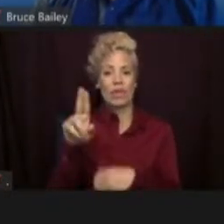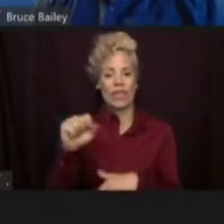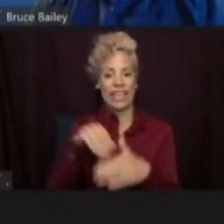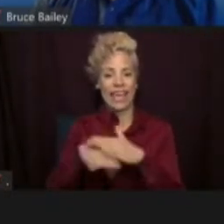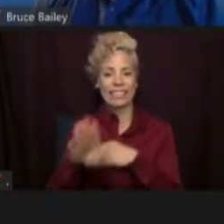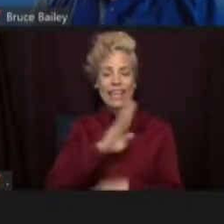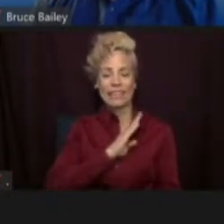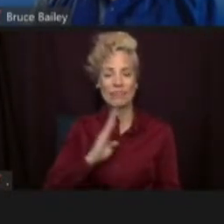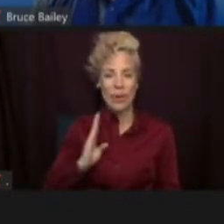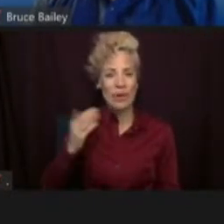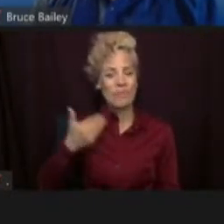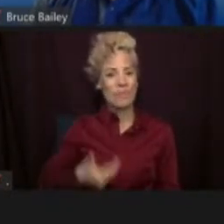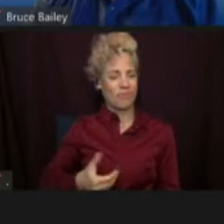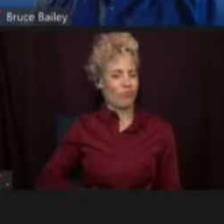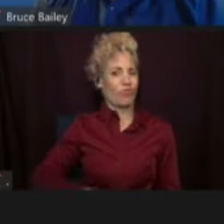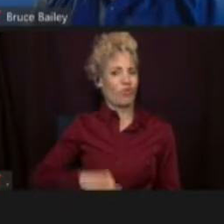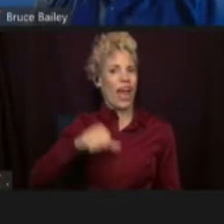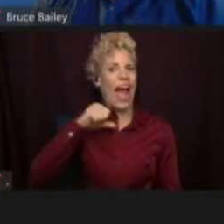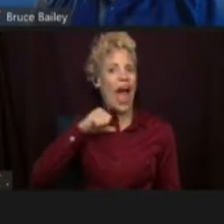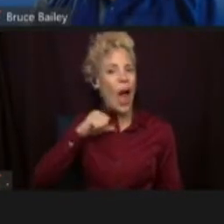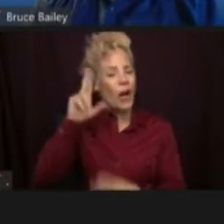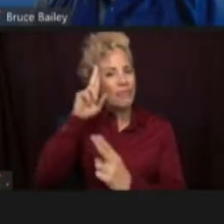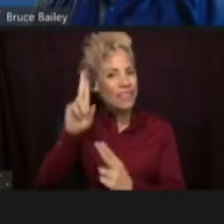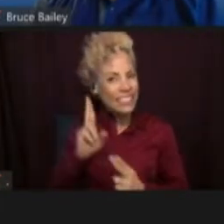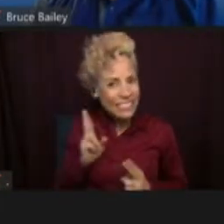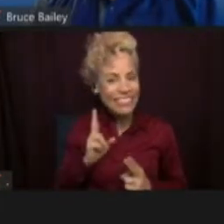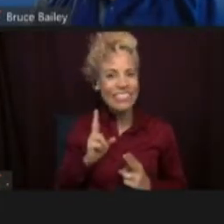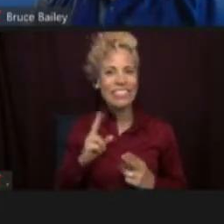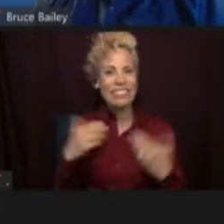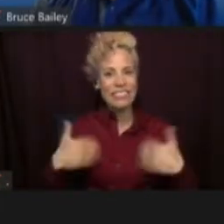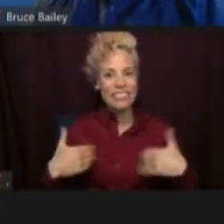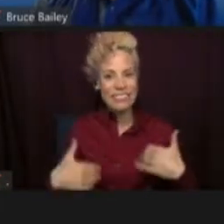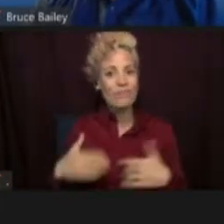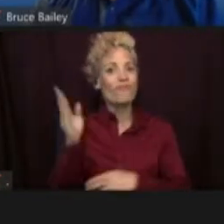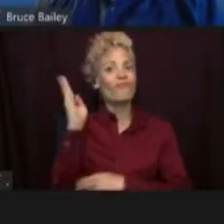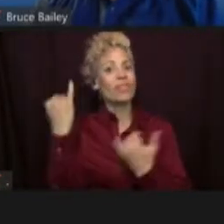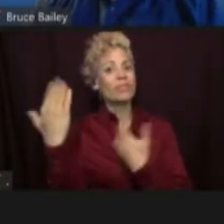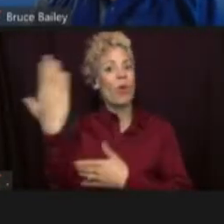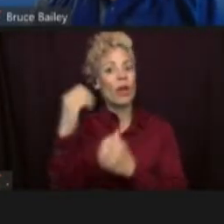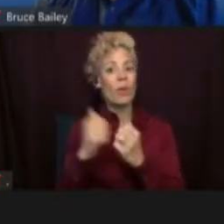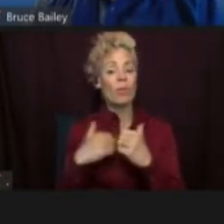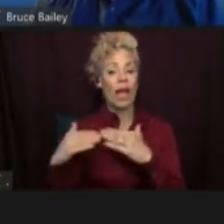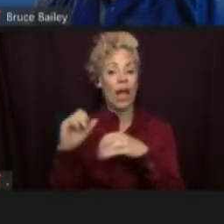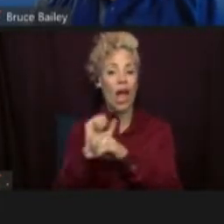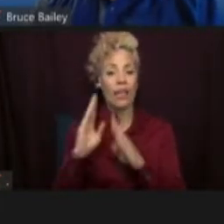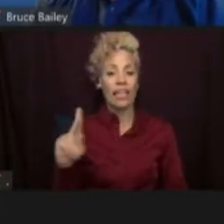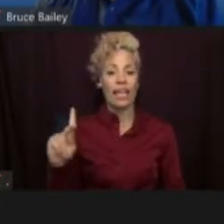I'm very proud and pleased to be joined here this morning with my colleagues, Kathy Eng, and Bruce Bailey.